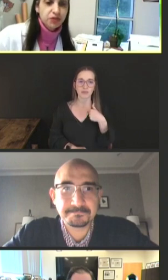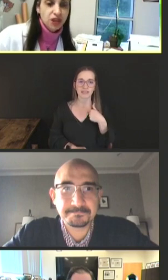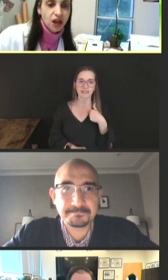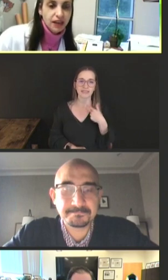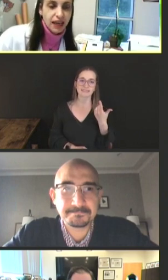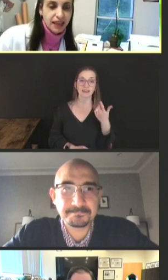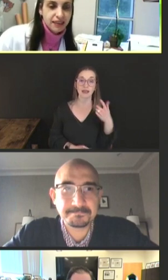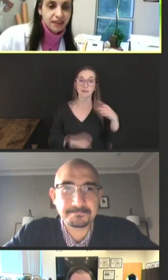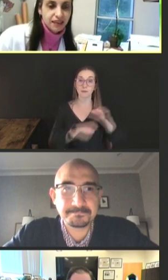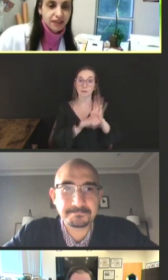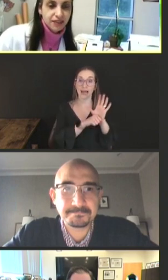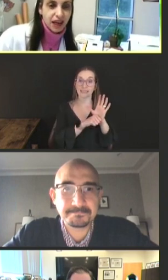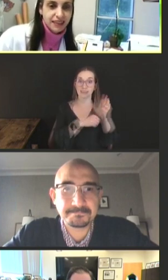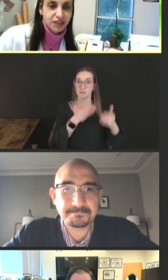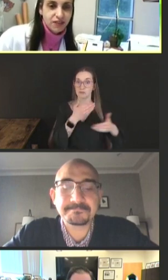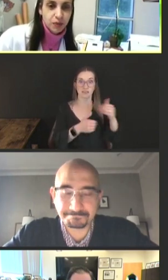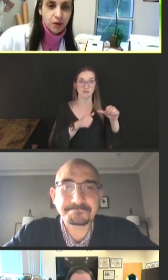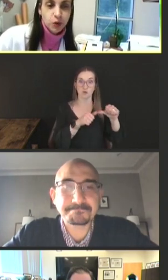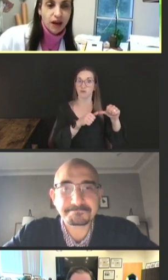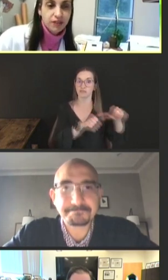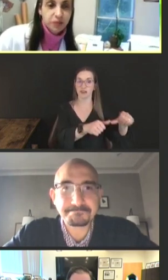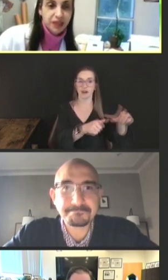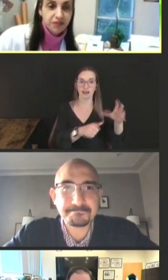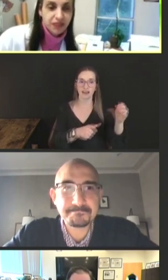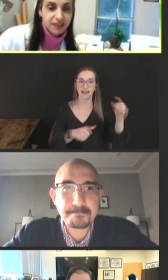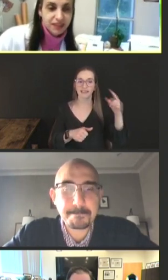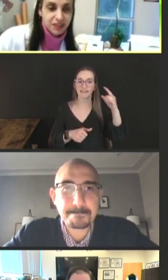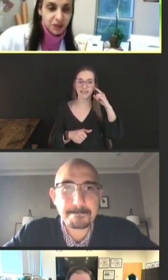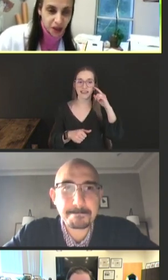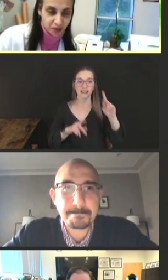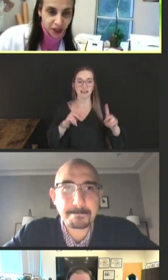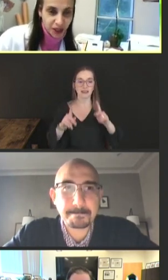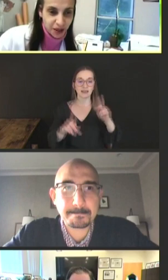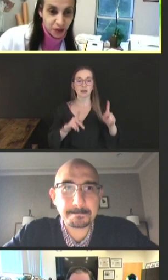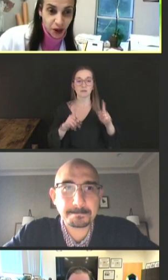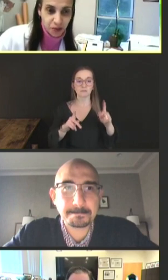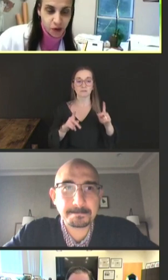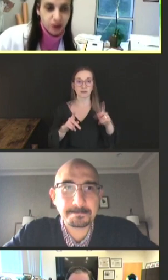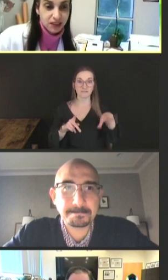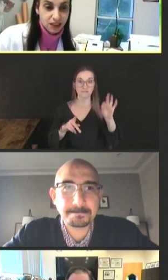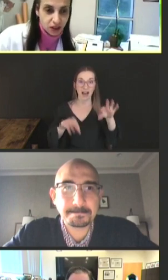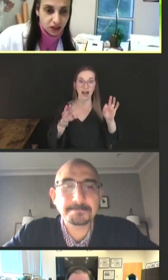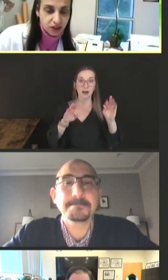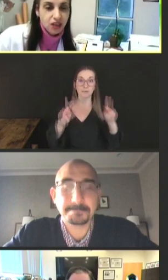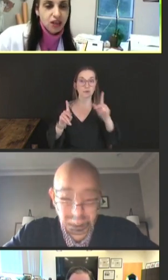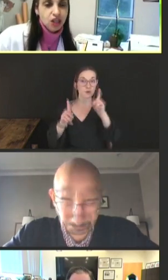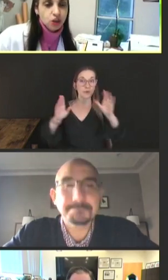moved on, and identifying people who haven't been infected is becoming more and more difficult, so